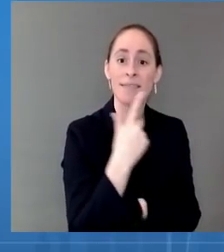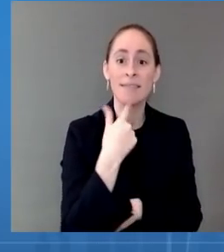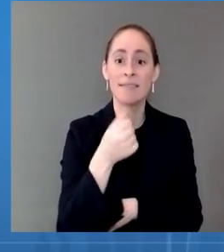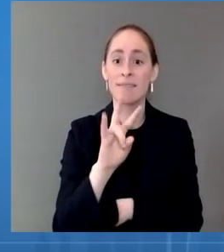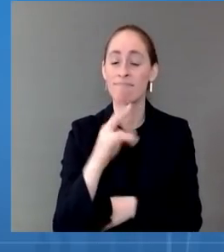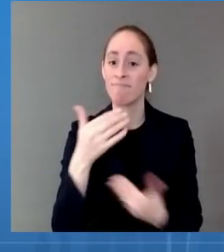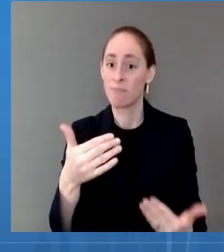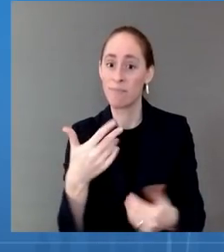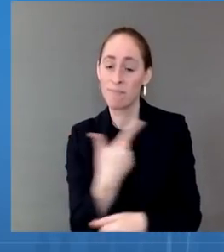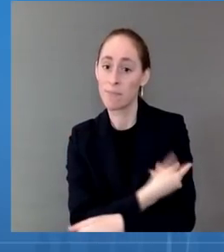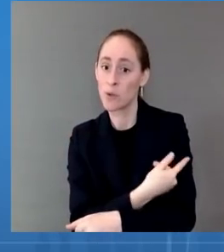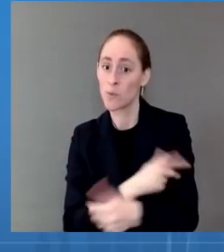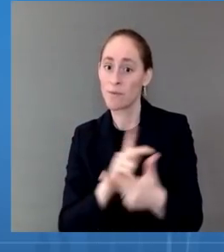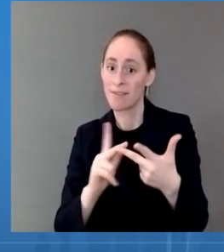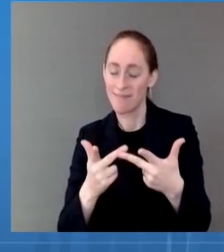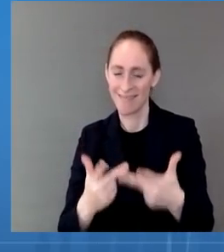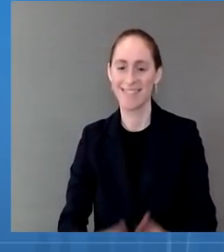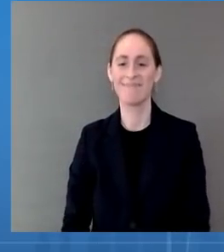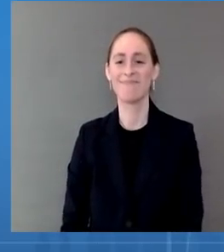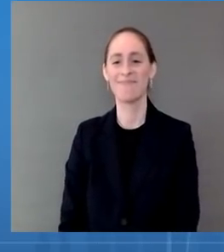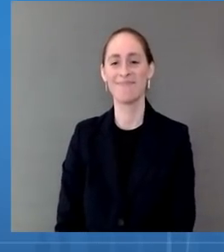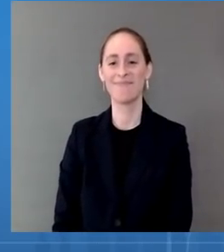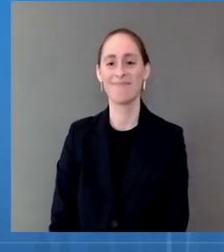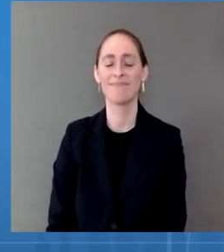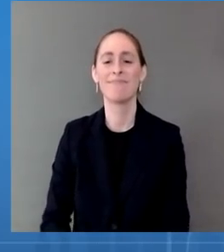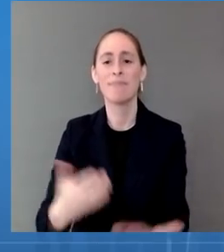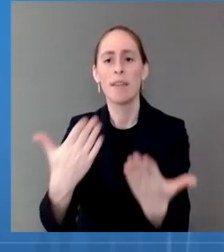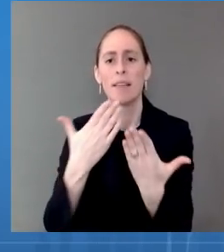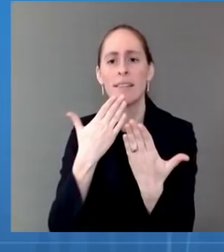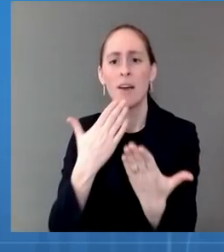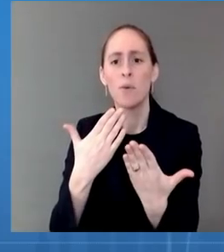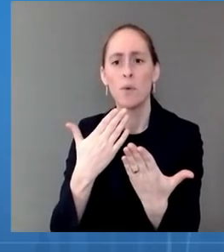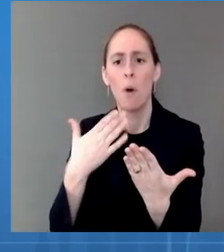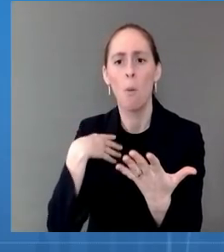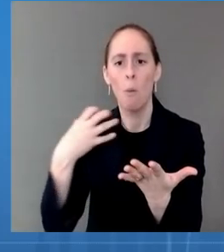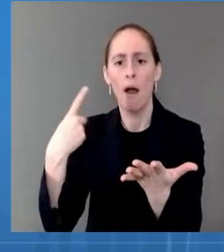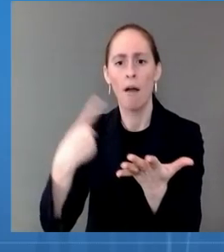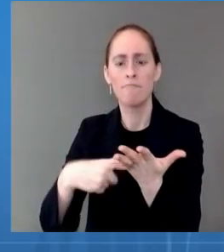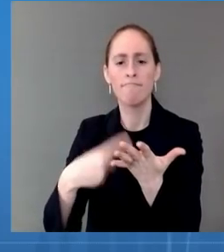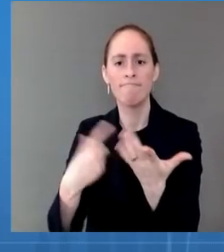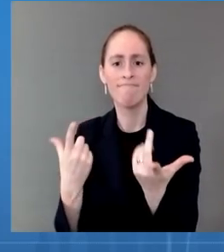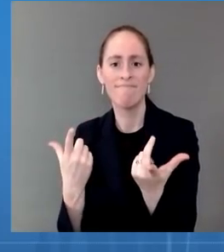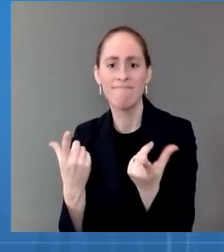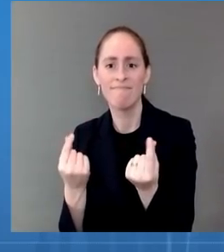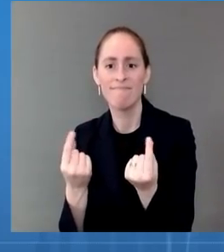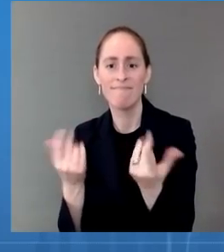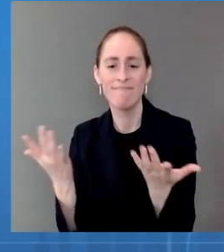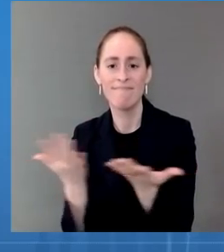The current seven day daily average of cases is about one hundred eighteen thousand five hundred cases per day,